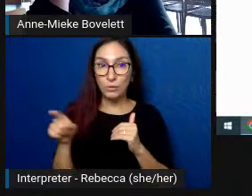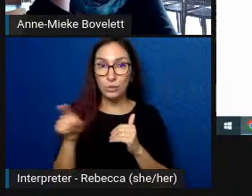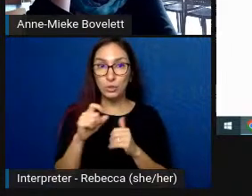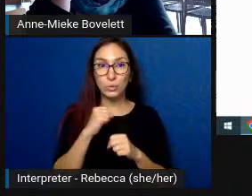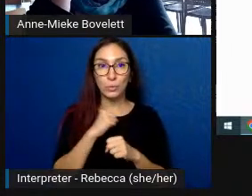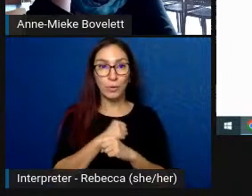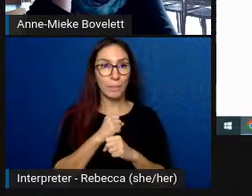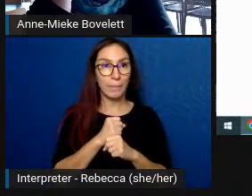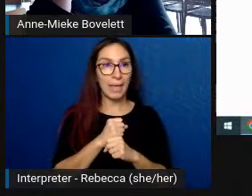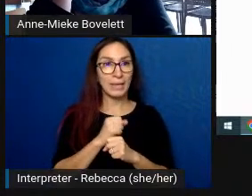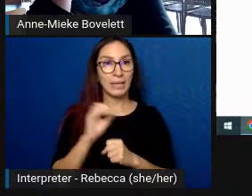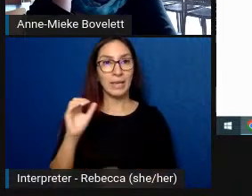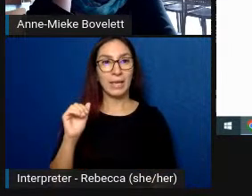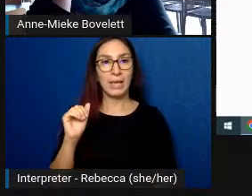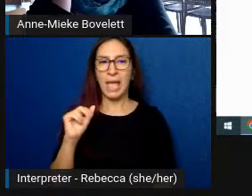Anne Bolelett: All right.